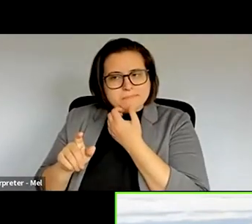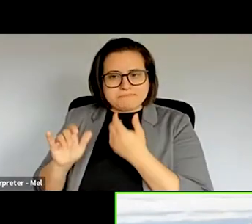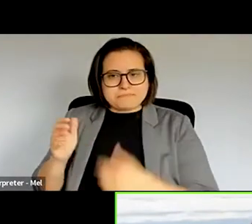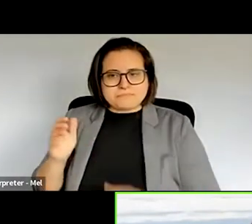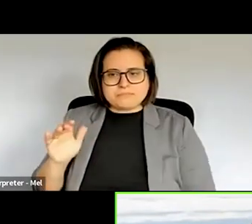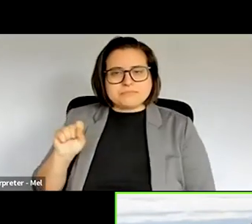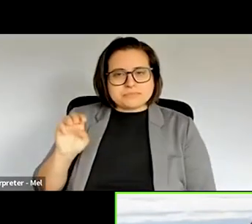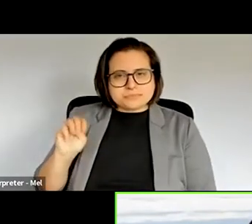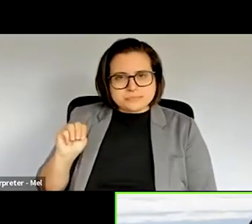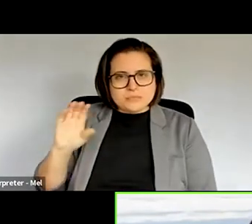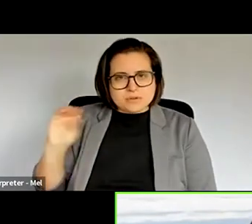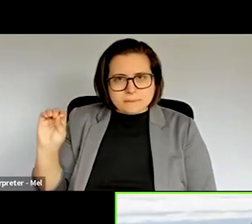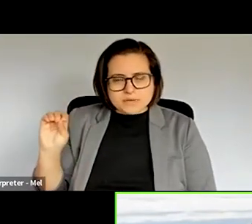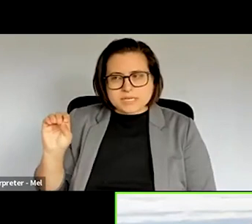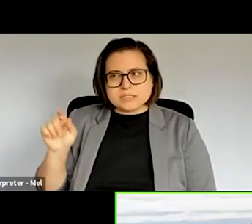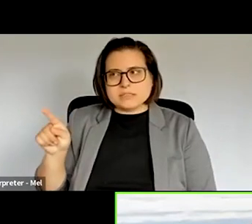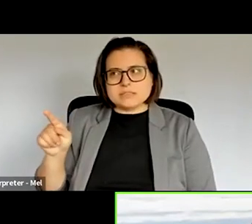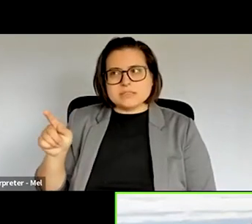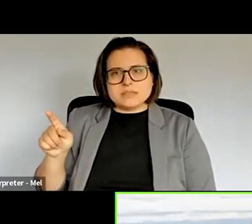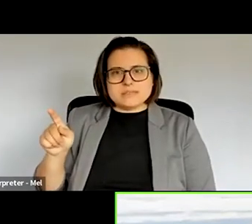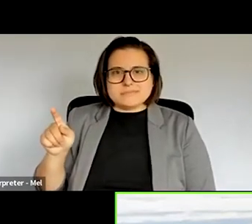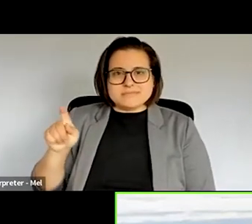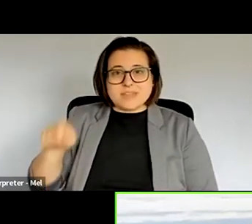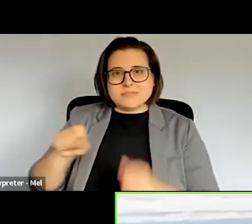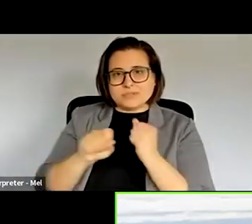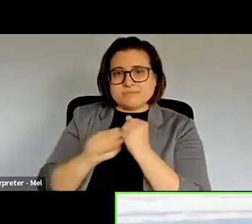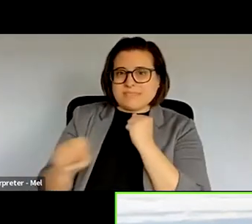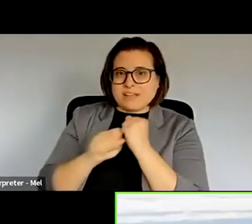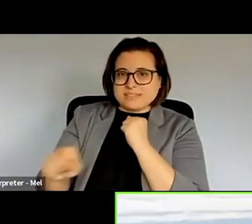they have the need to serve ads and they have to have eyeballs.